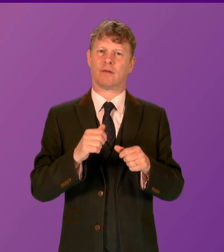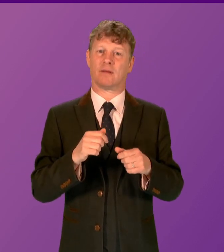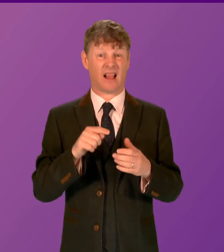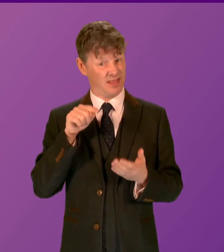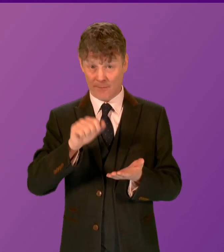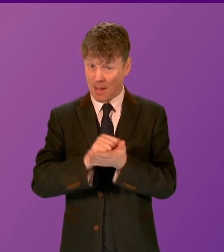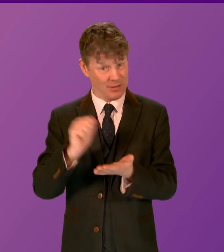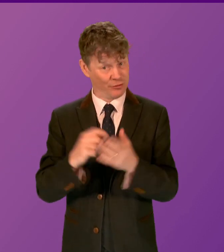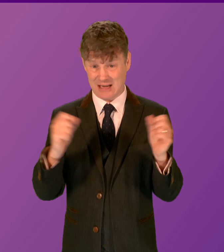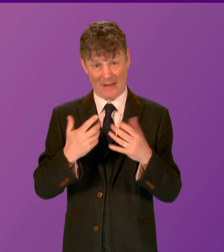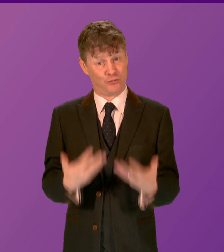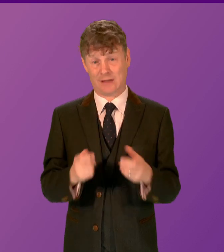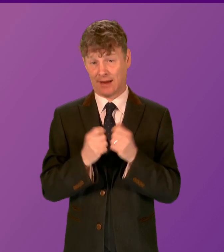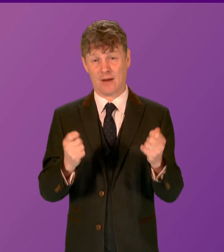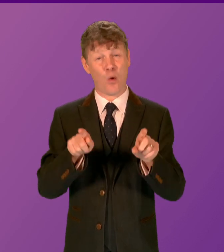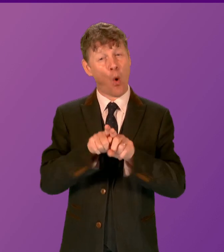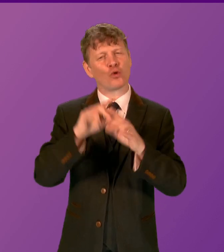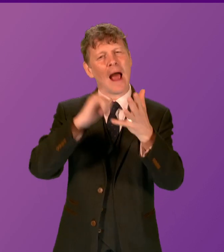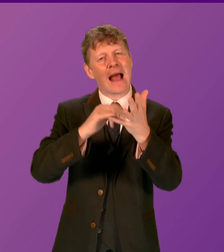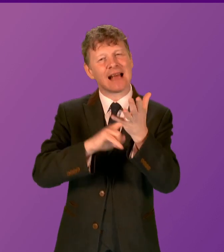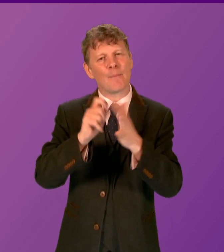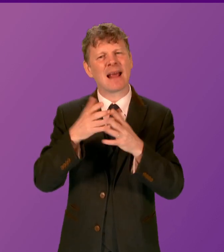During the SNP’s leadership contest, Humza Yousaf said: